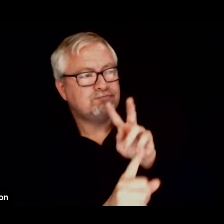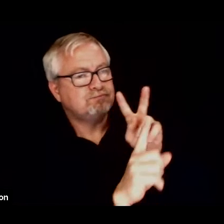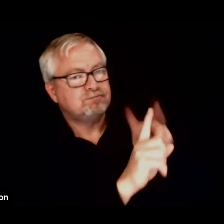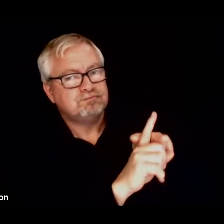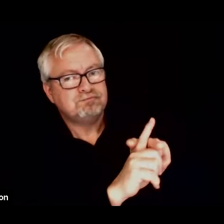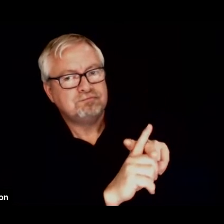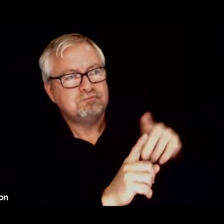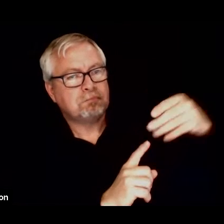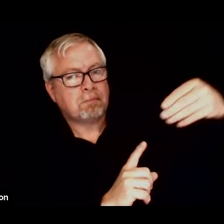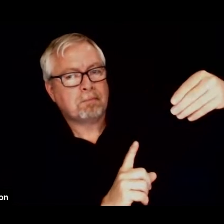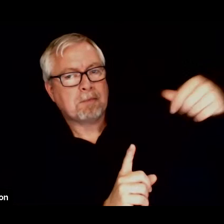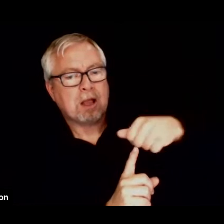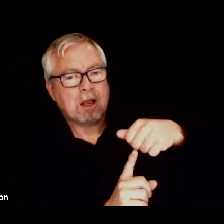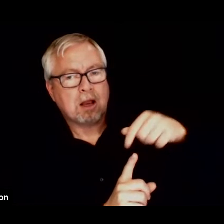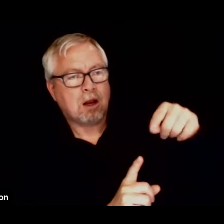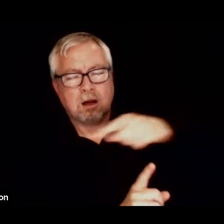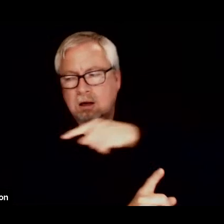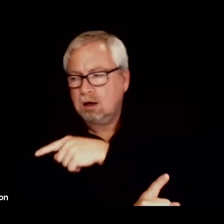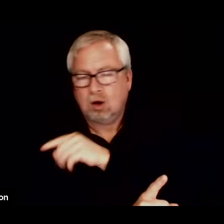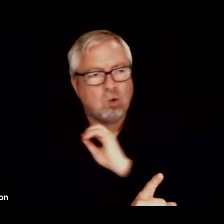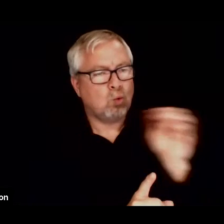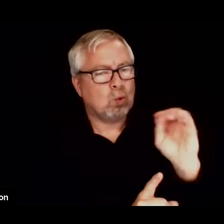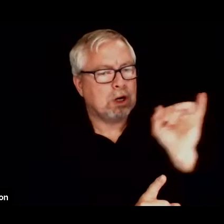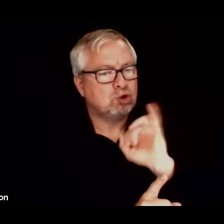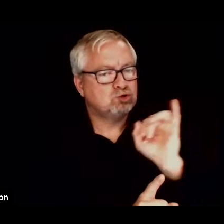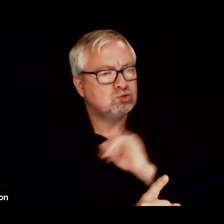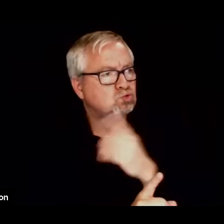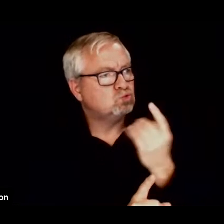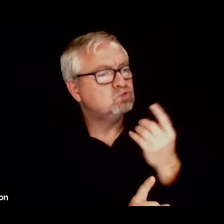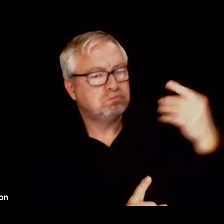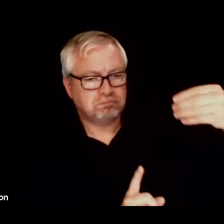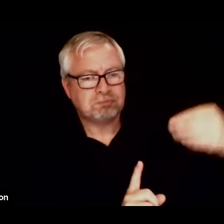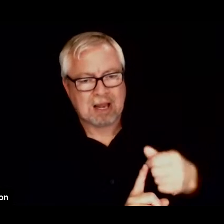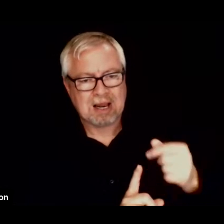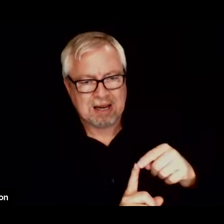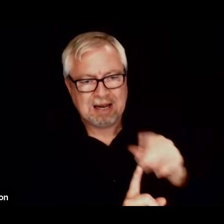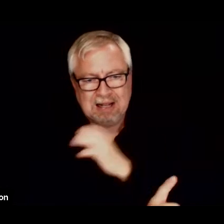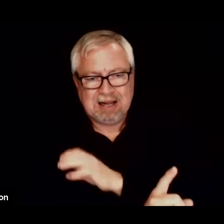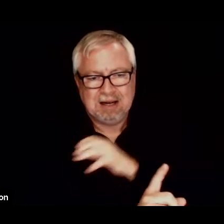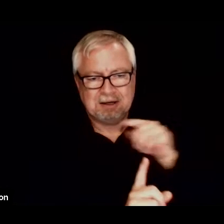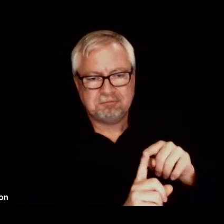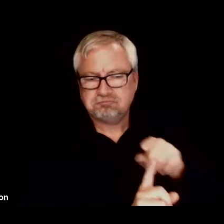administration's provider relief fund. People getting the vaccine